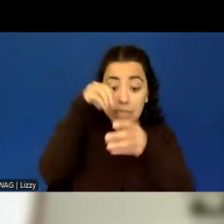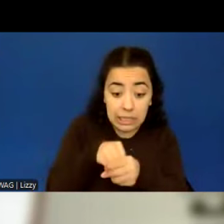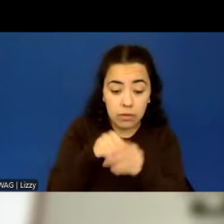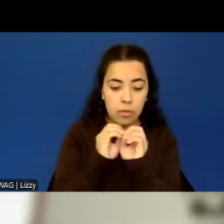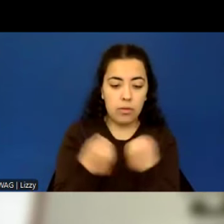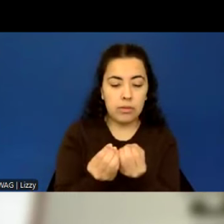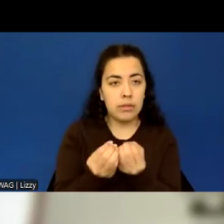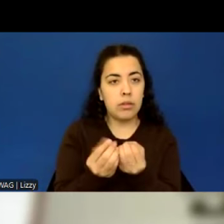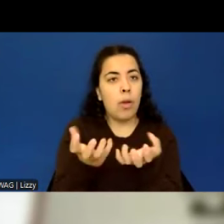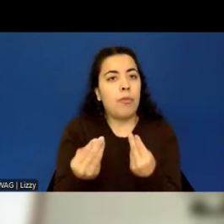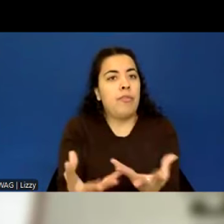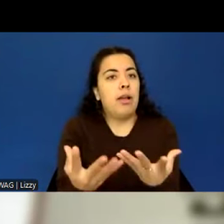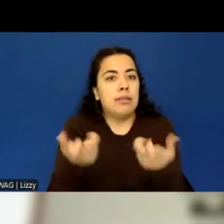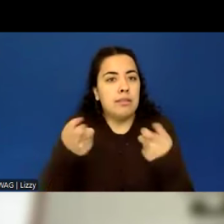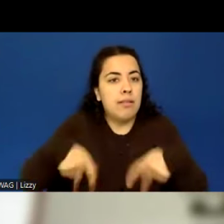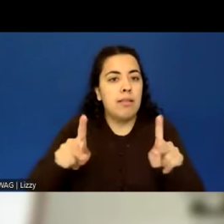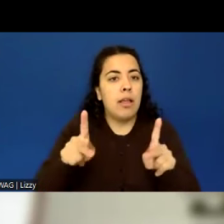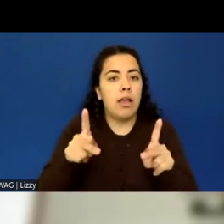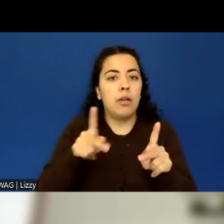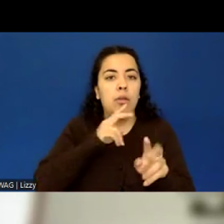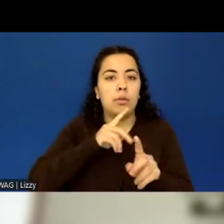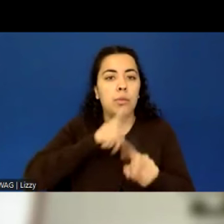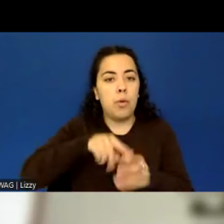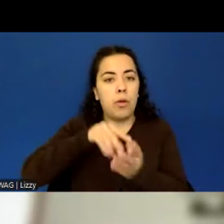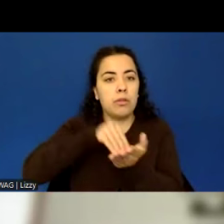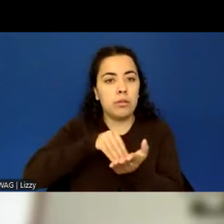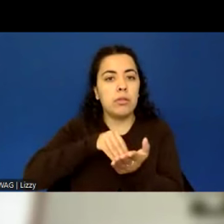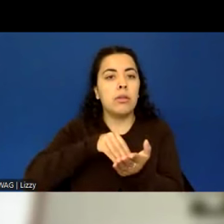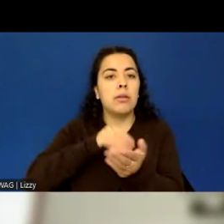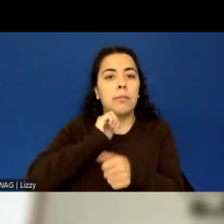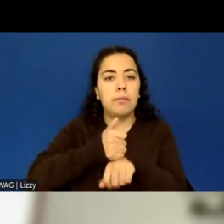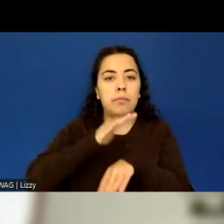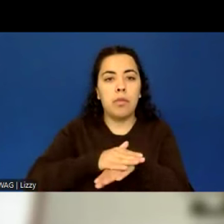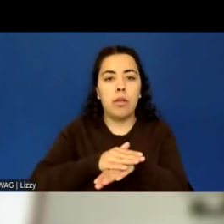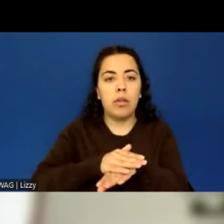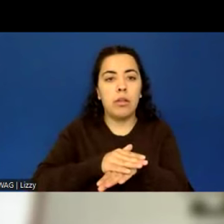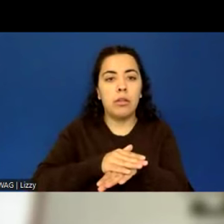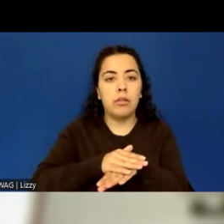to produce reports based on the audience, is an important factor. So something that will